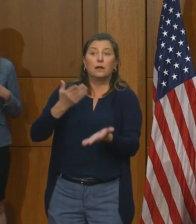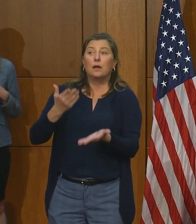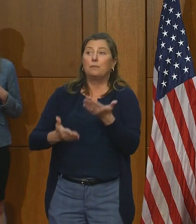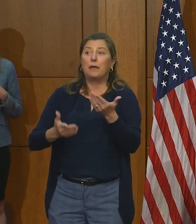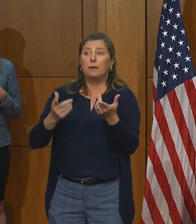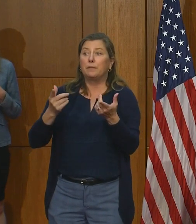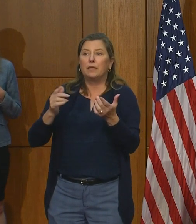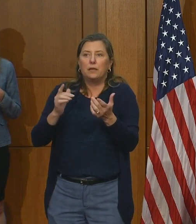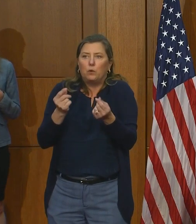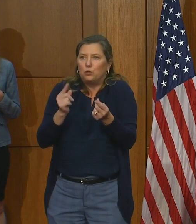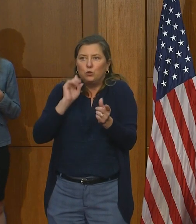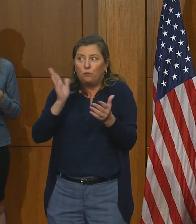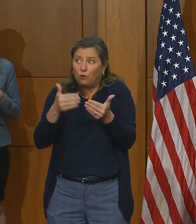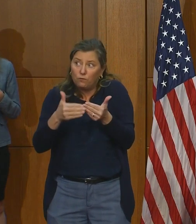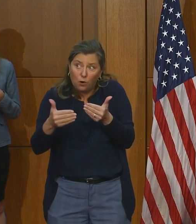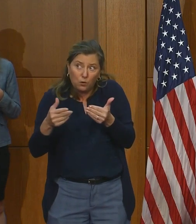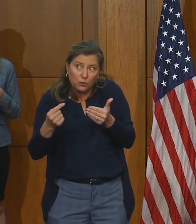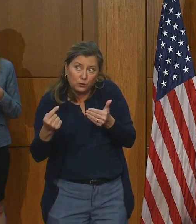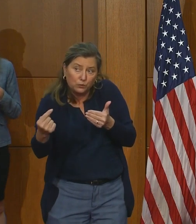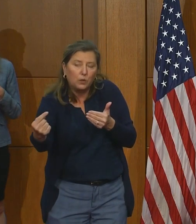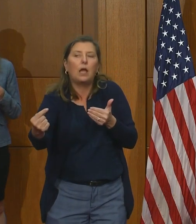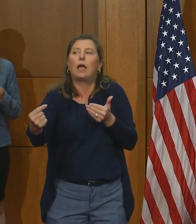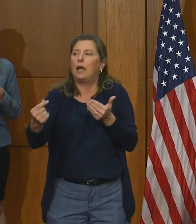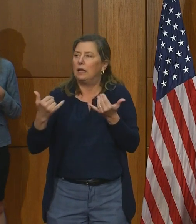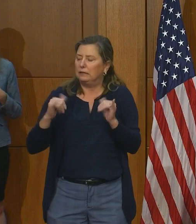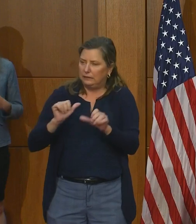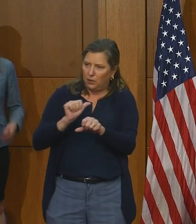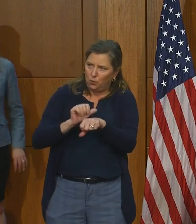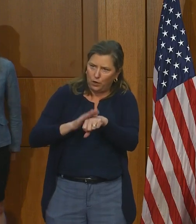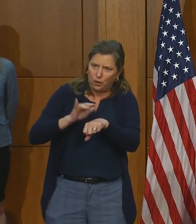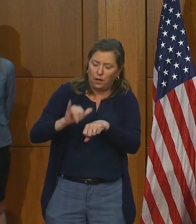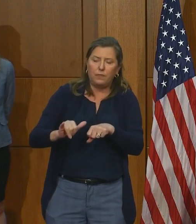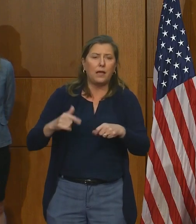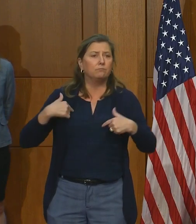A NON A WATER CONNECTIONS